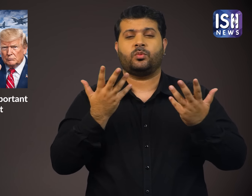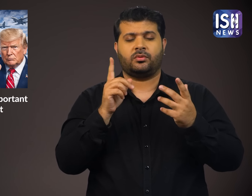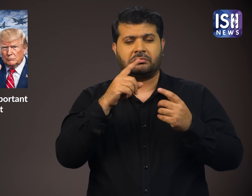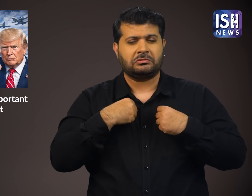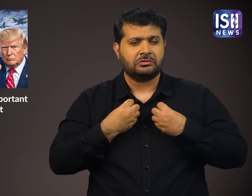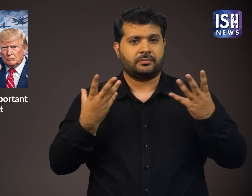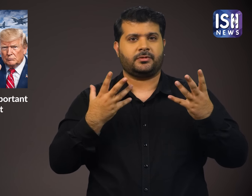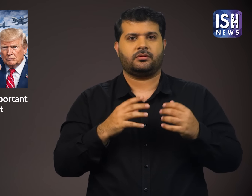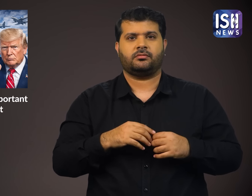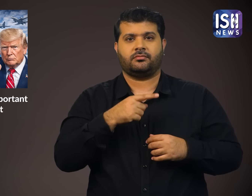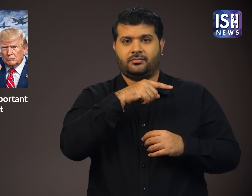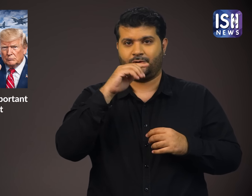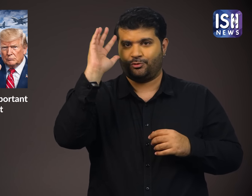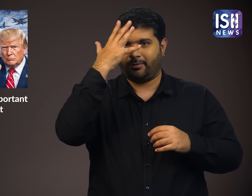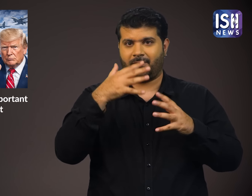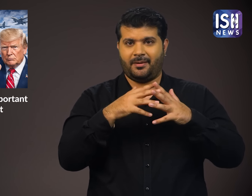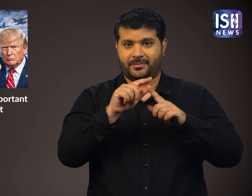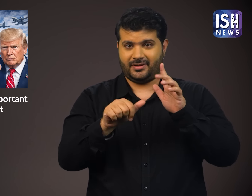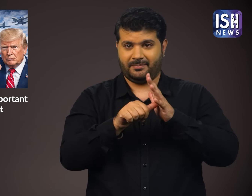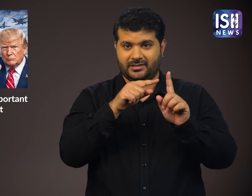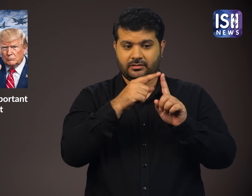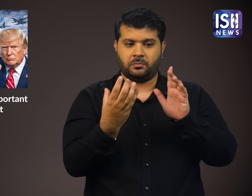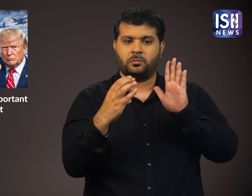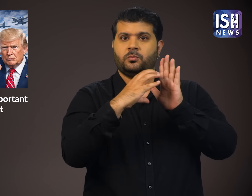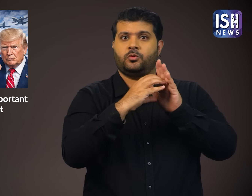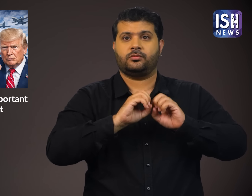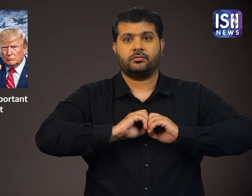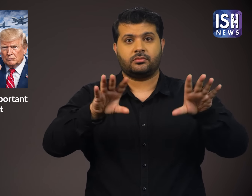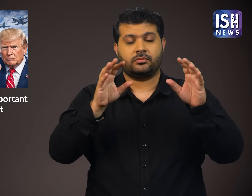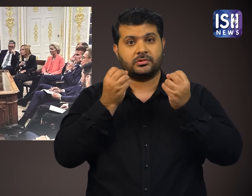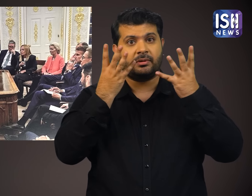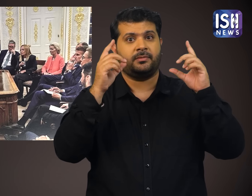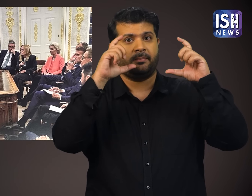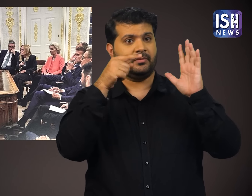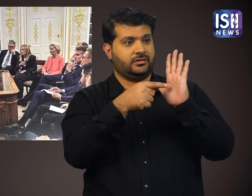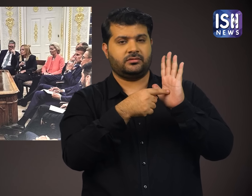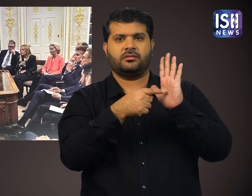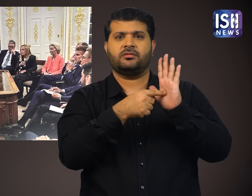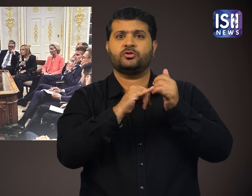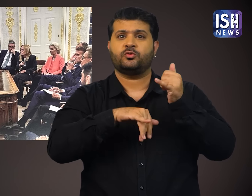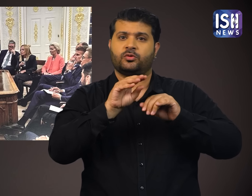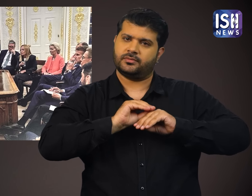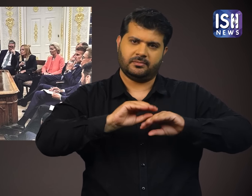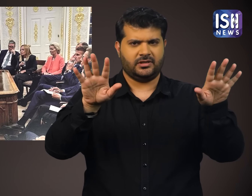Recently, President Trump posted a surprising image on social media.